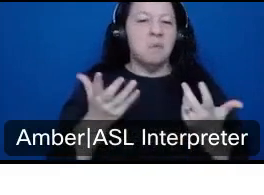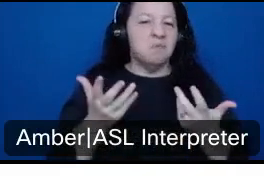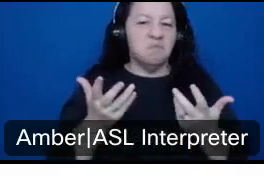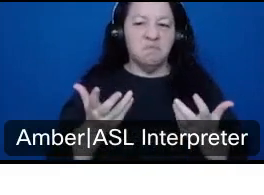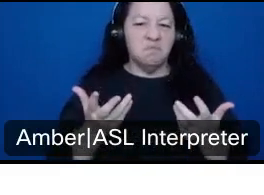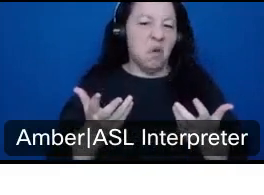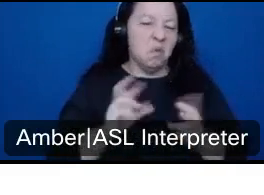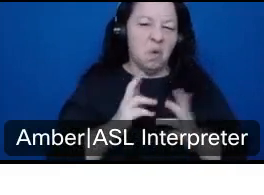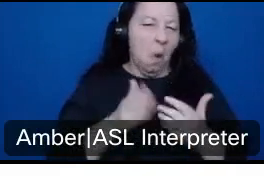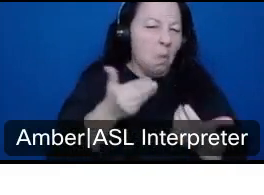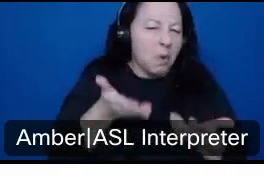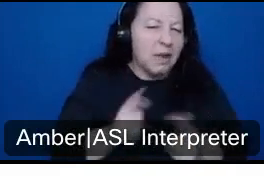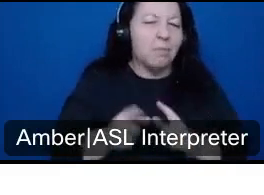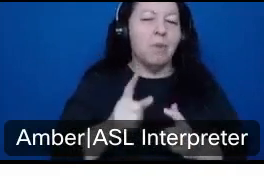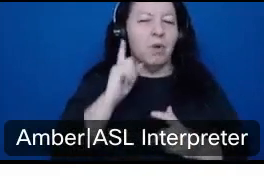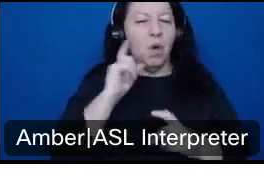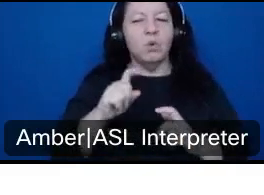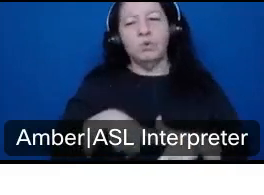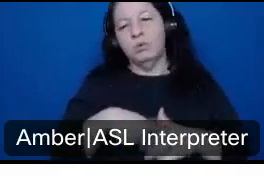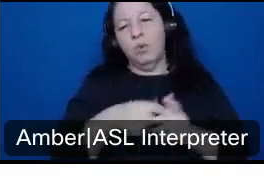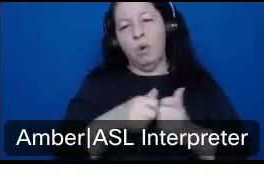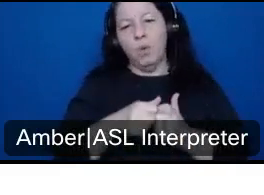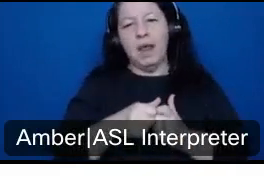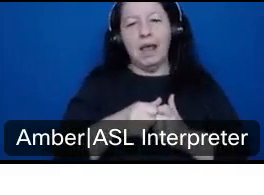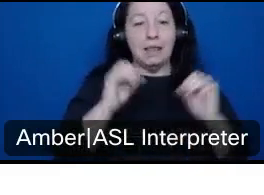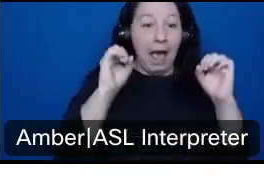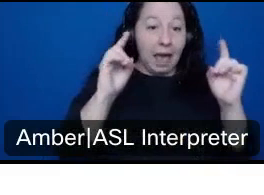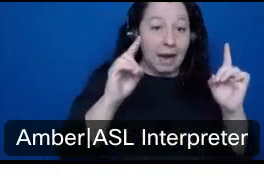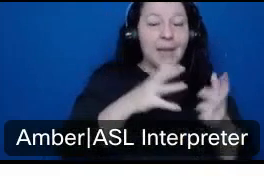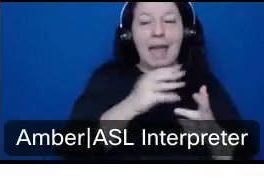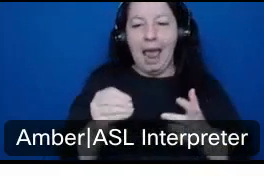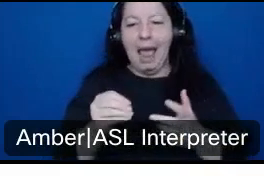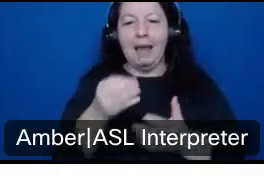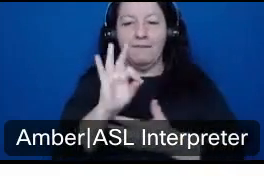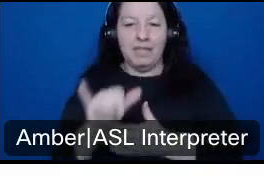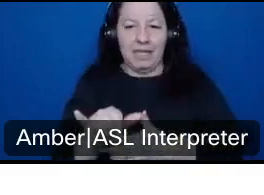On an academic and fiscal year, the whole process of a longer term arrangement. Okay. Thank you.